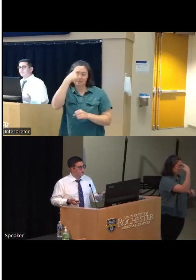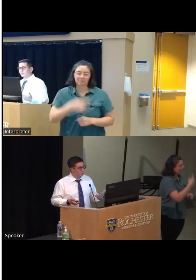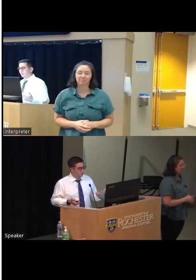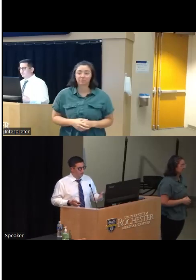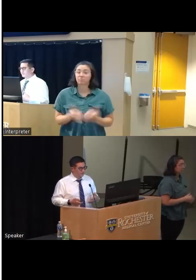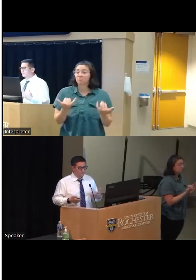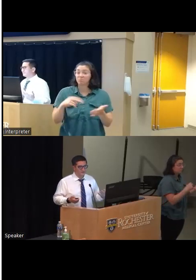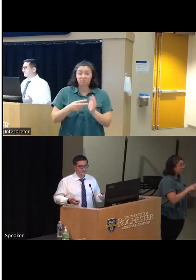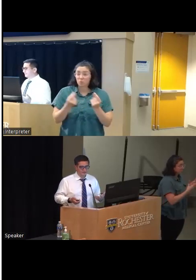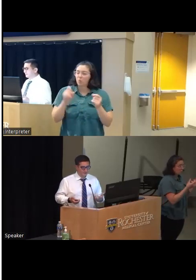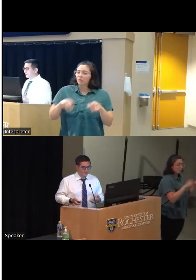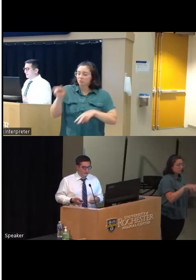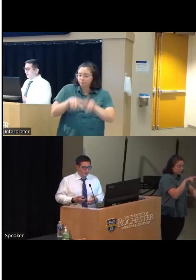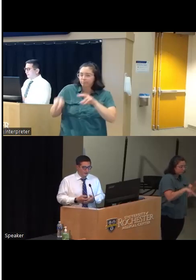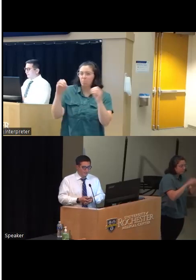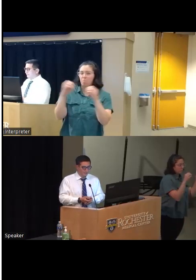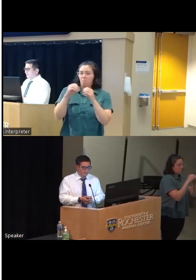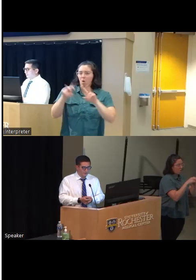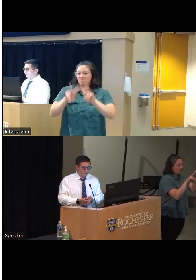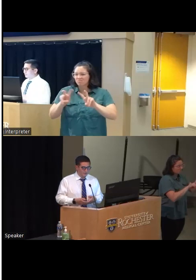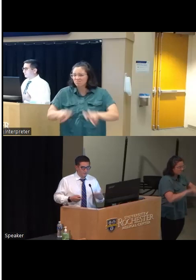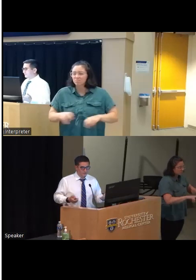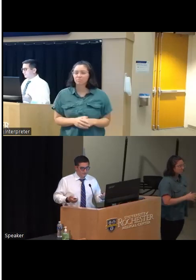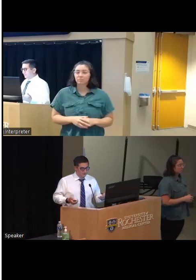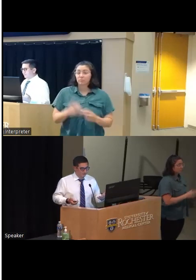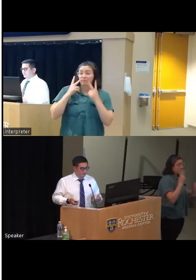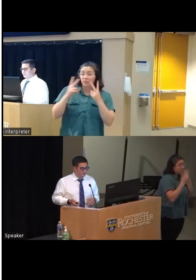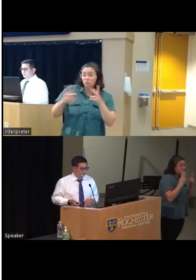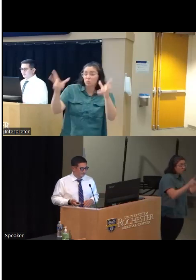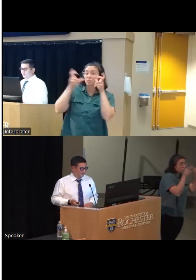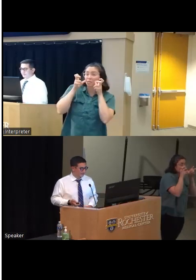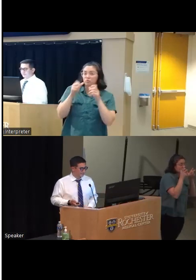to be doing more we need to be assessing um you know visual perceptual aberrations in this way